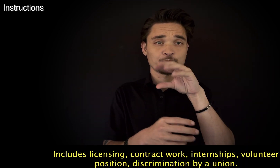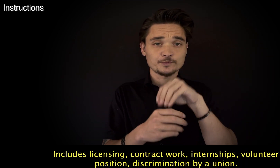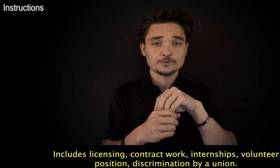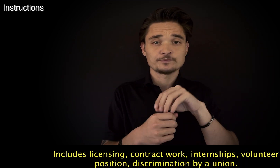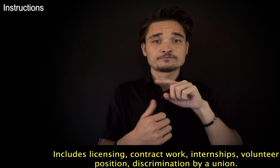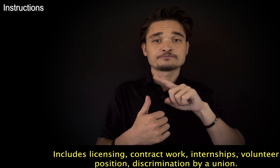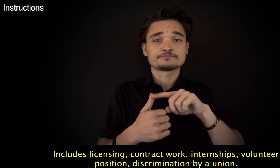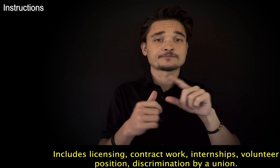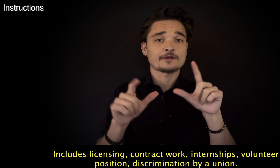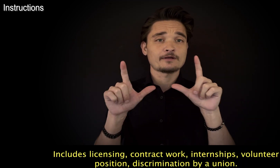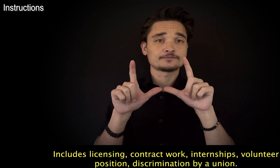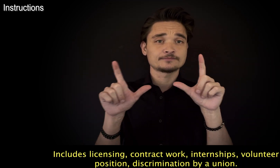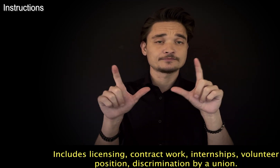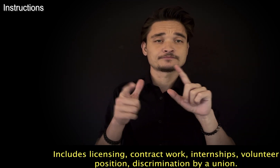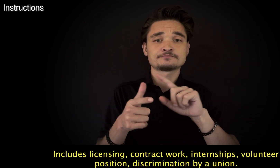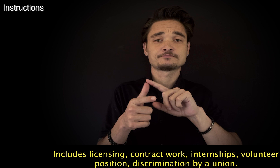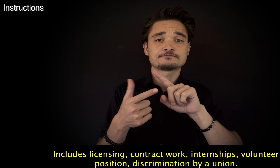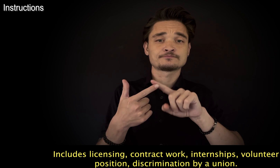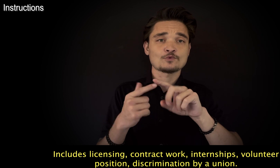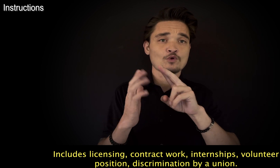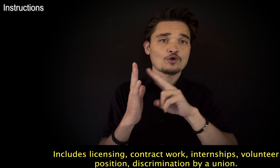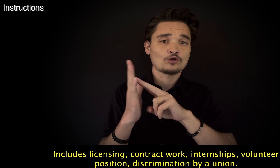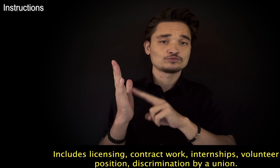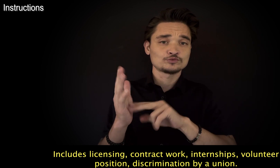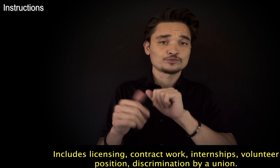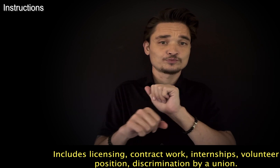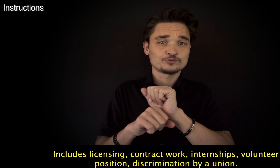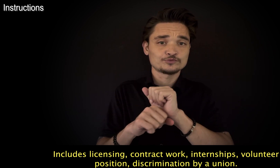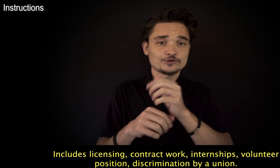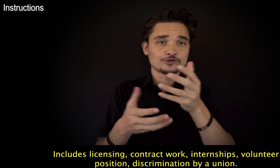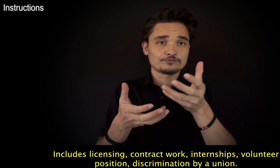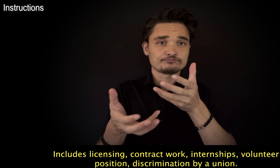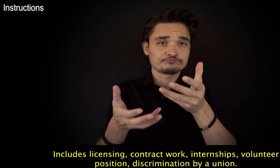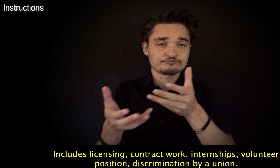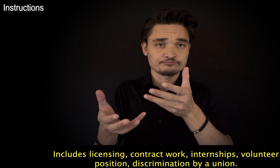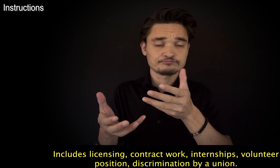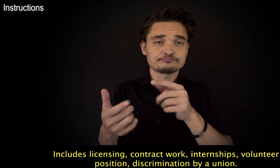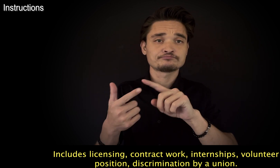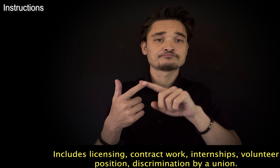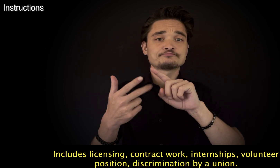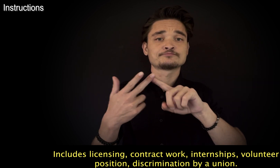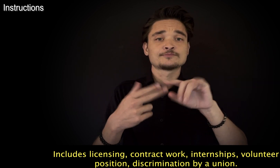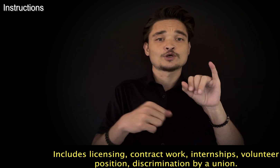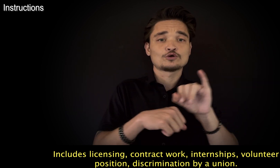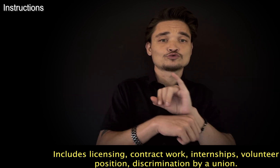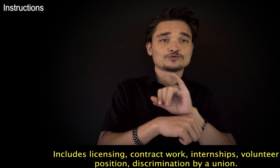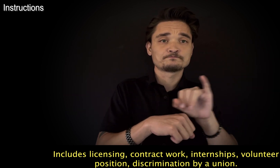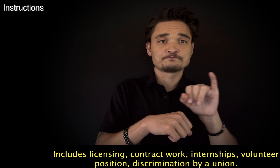Includes licensing, contract work, internships, volunteer position, discrimination by a union.